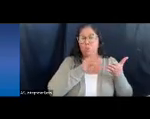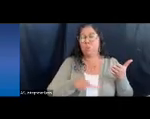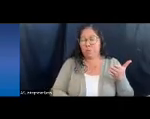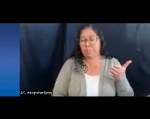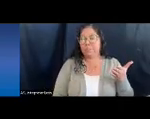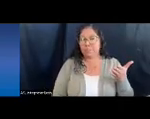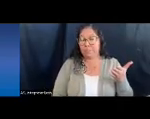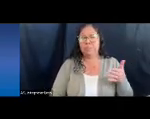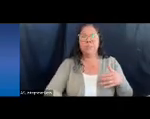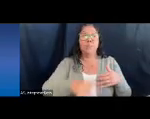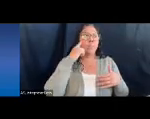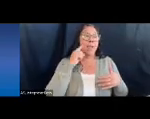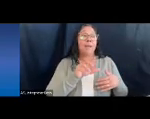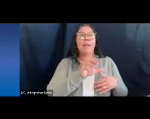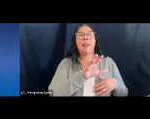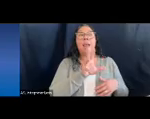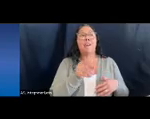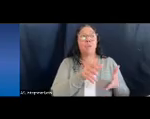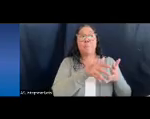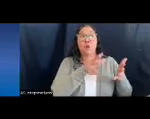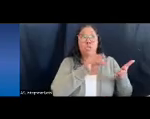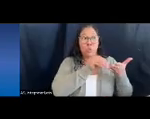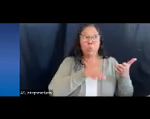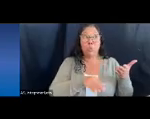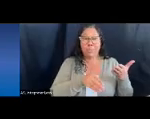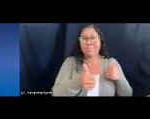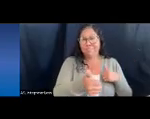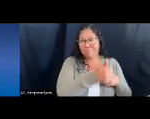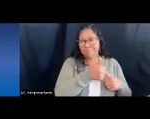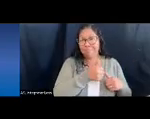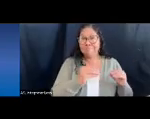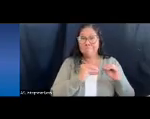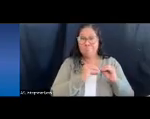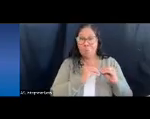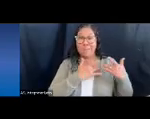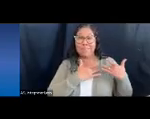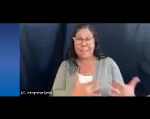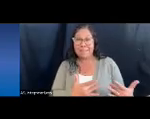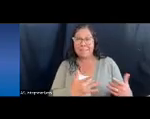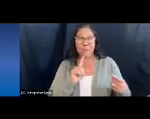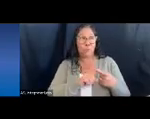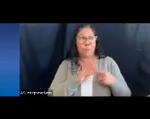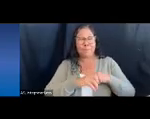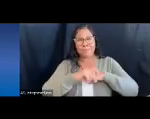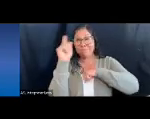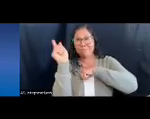Black and African-American students are more likely to be disciplined at higher rates,